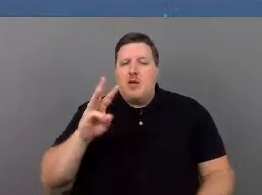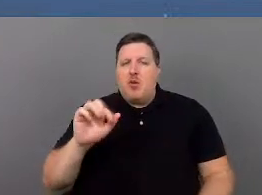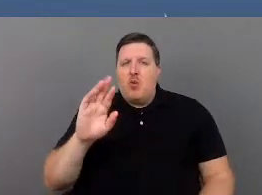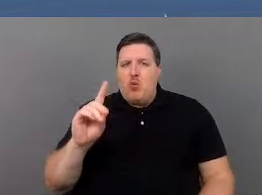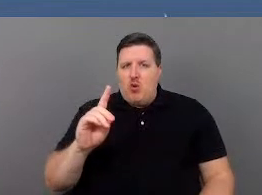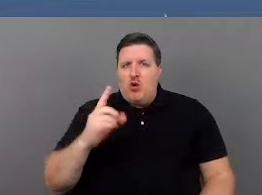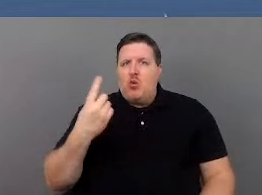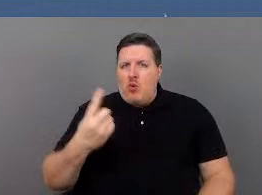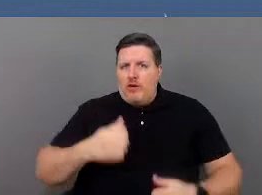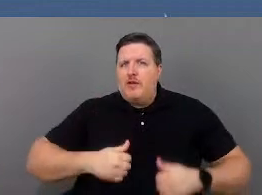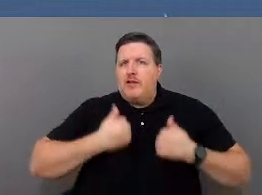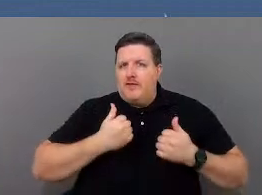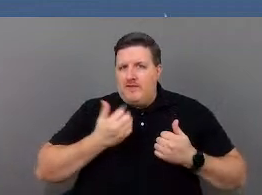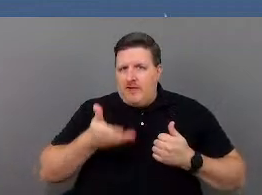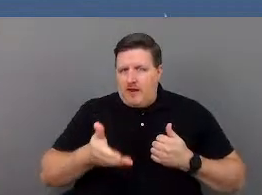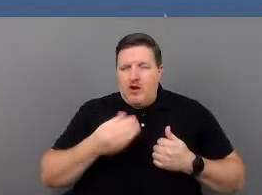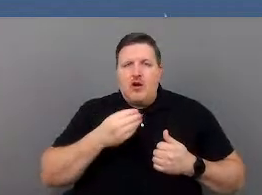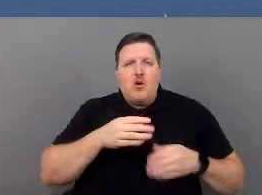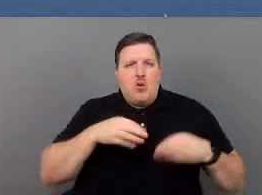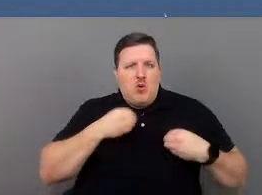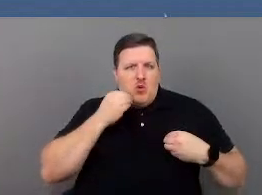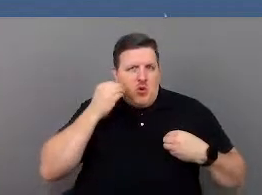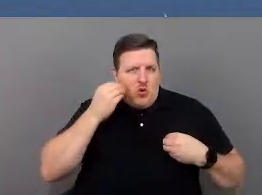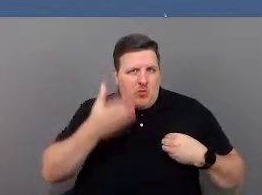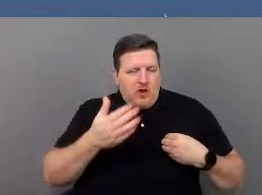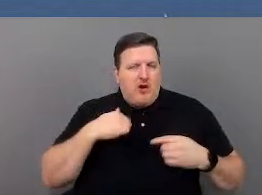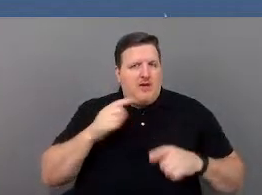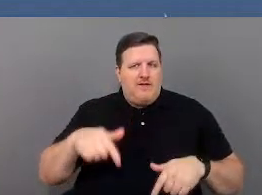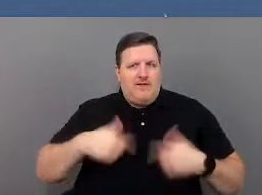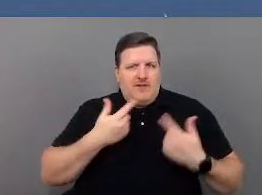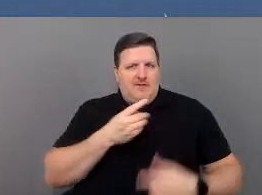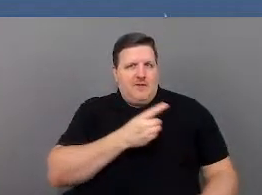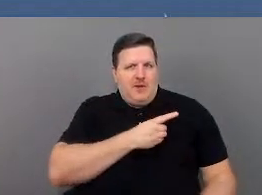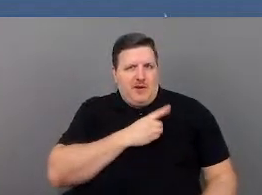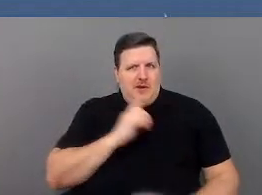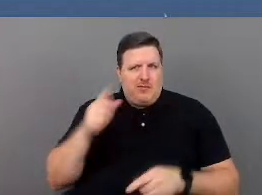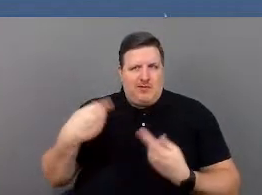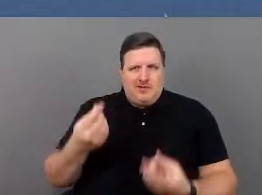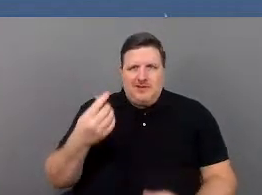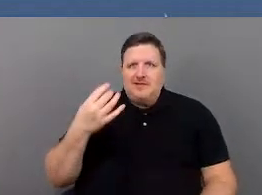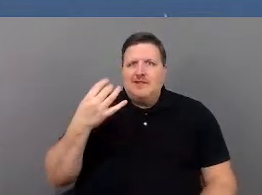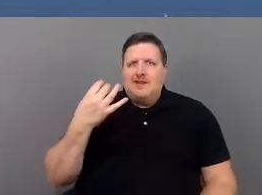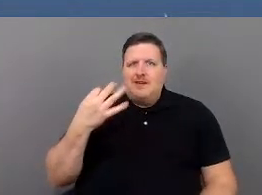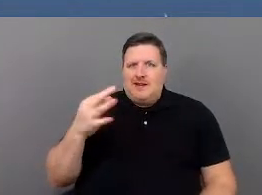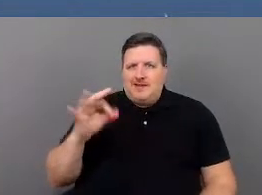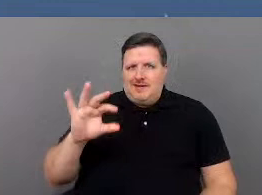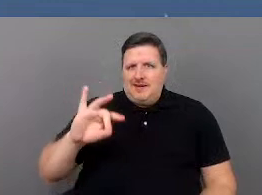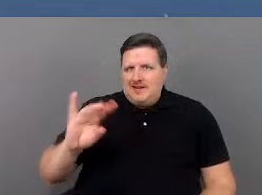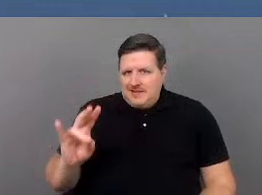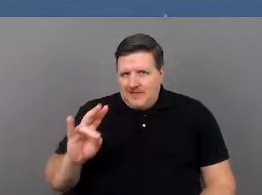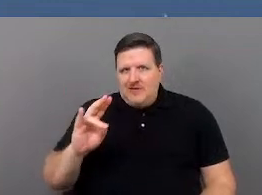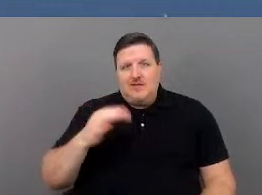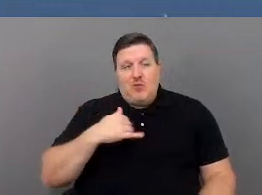HOMEOWNER, I'VE LIVED IN MINNEAPOLIS SINCE 19787 WHEN POLICE OFFICERS USED TO REGULARLY BEAT UP GAY MEN BUT THESE LAST FEW YEARS HAS REALLY SET A NEW STANDARD FOR